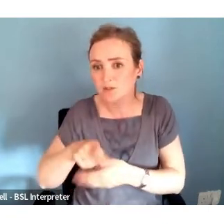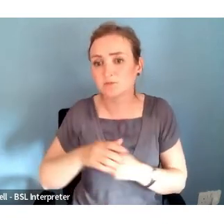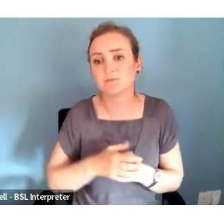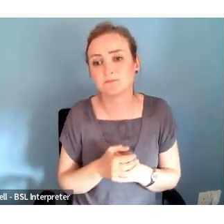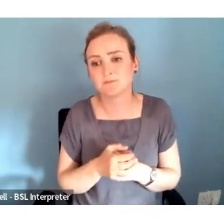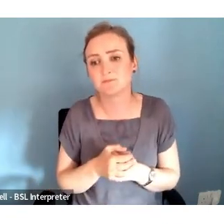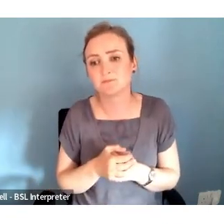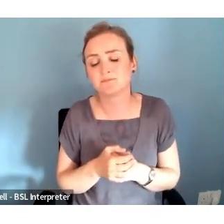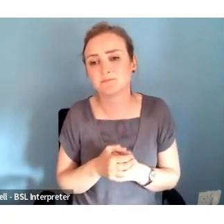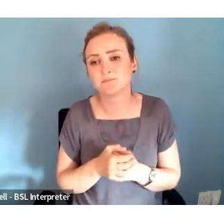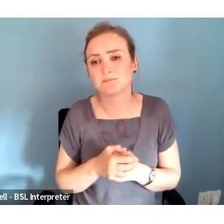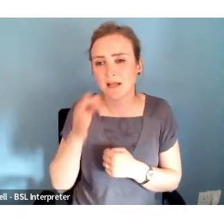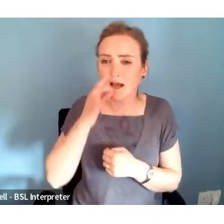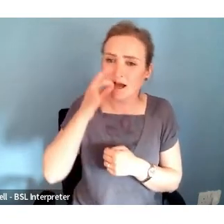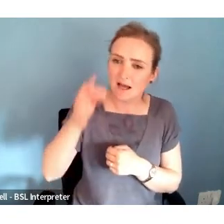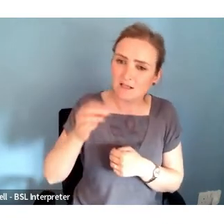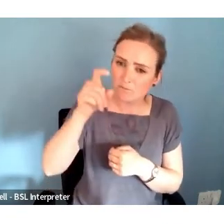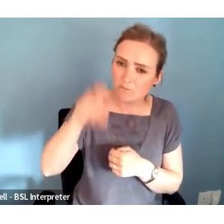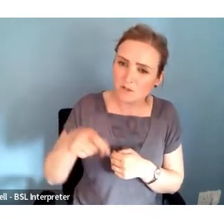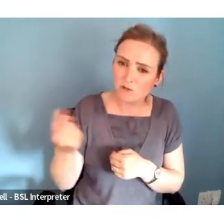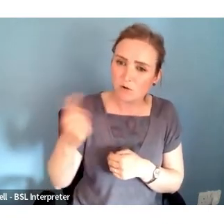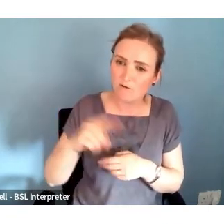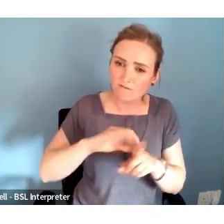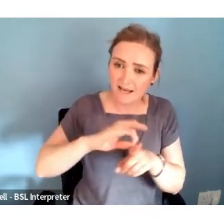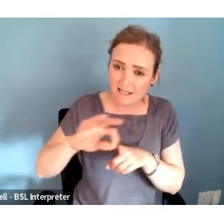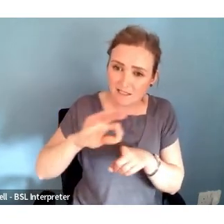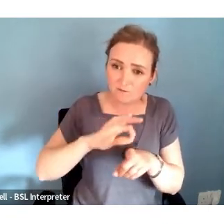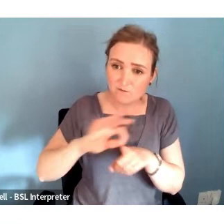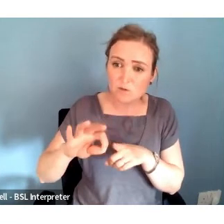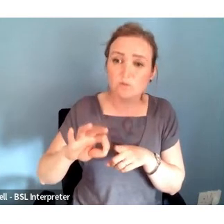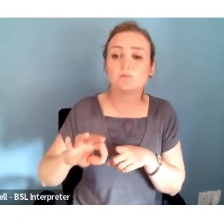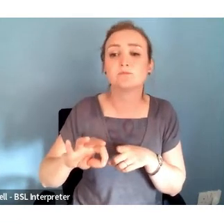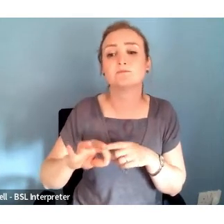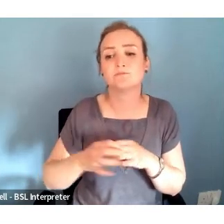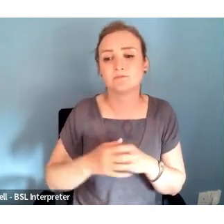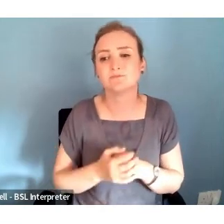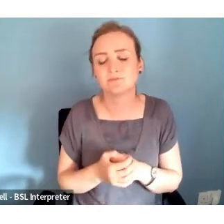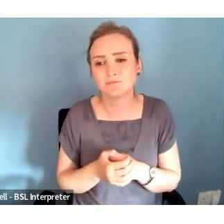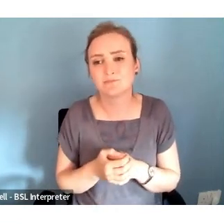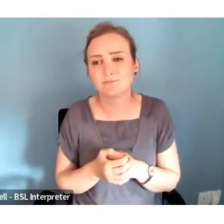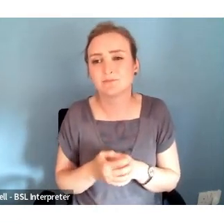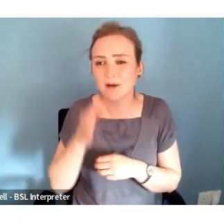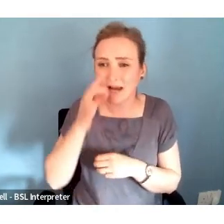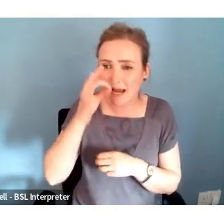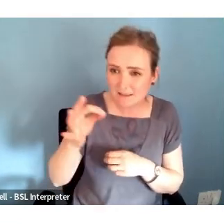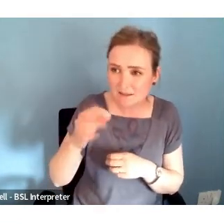If they come to a sec interview we invite them at that point. JANE: That is great. I love